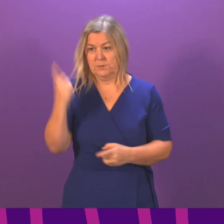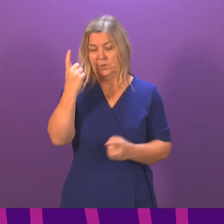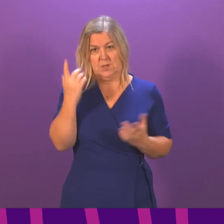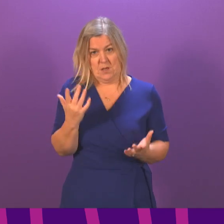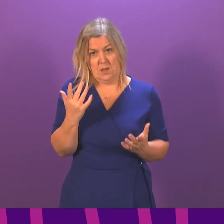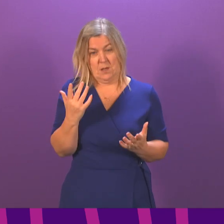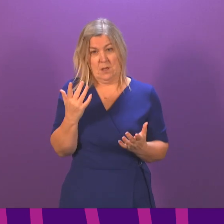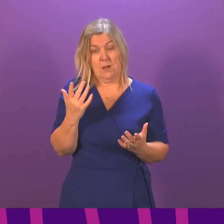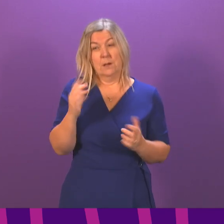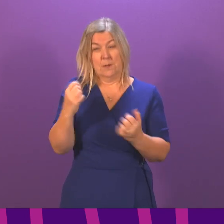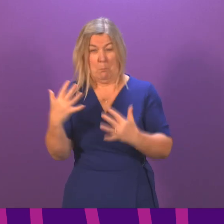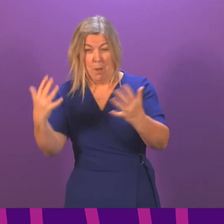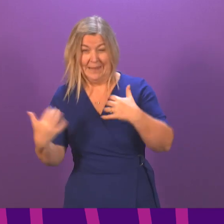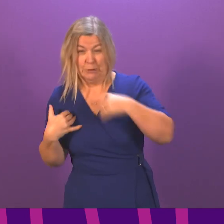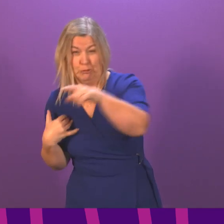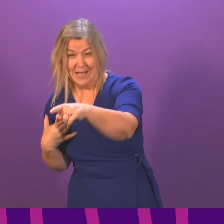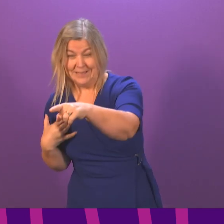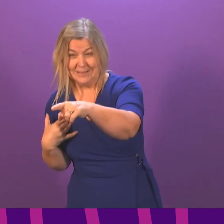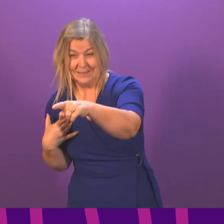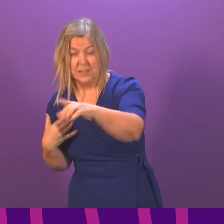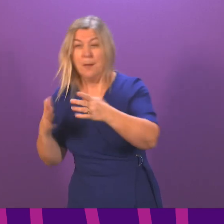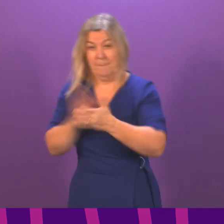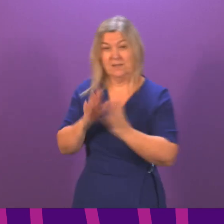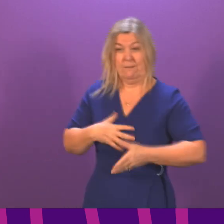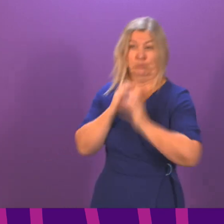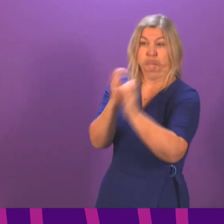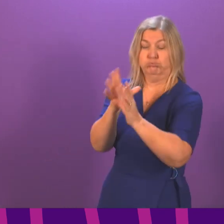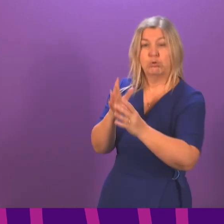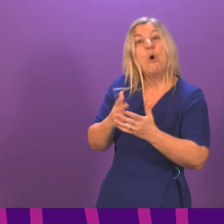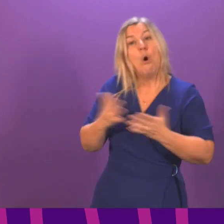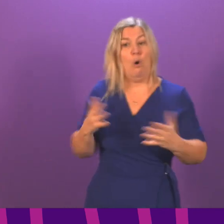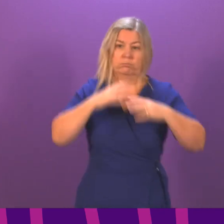“balance of public interest” favours disclosure in a particular case; should they decide that